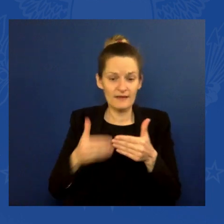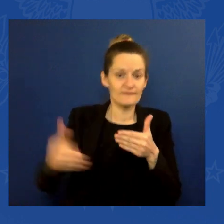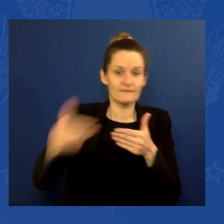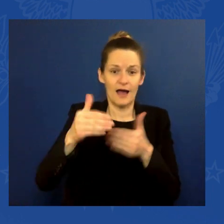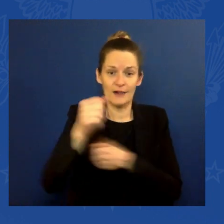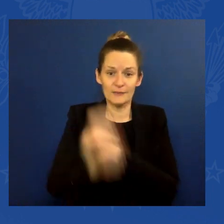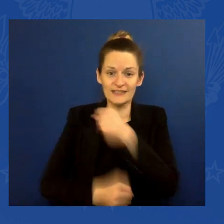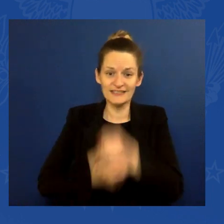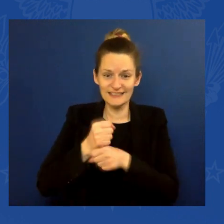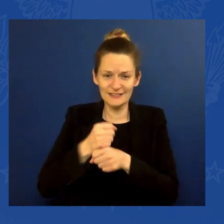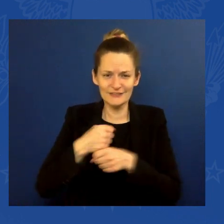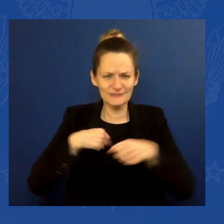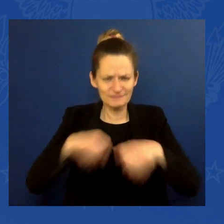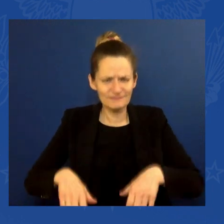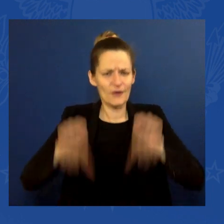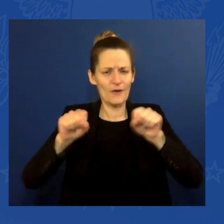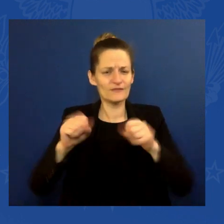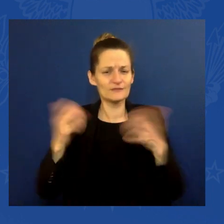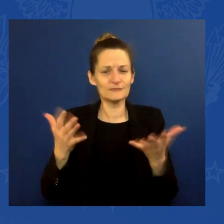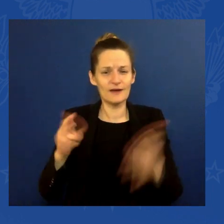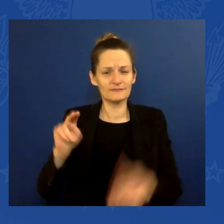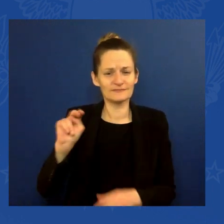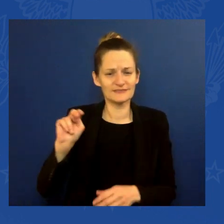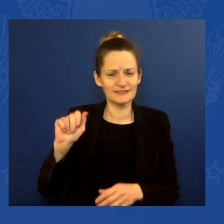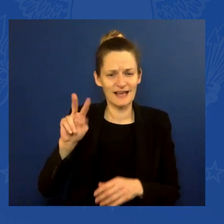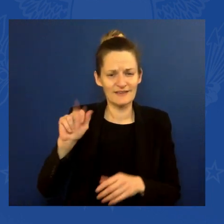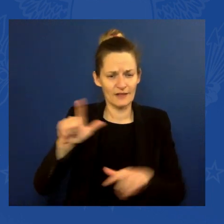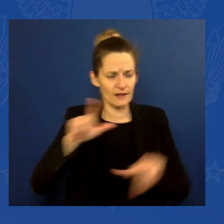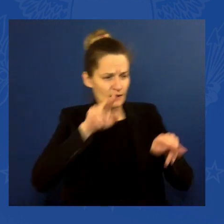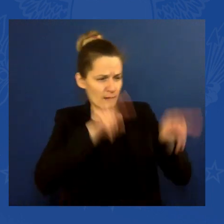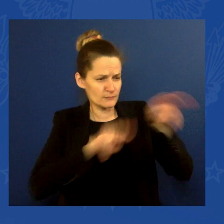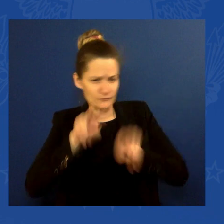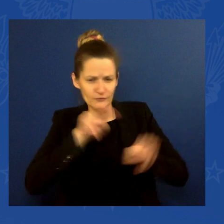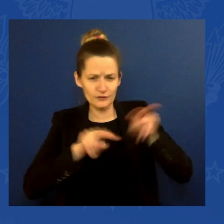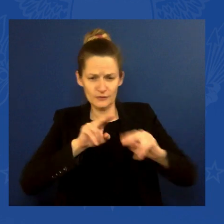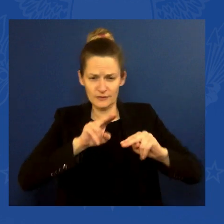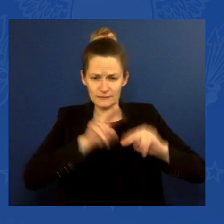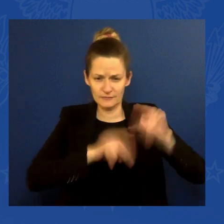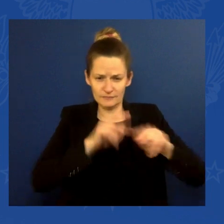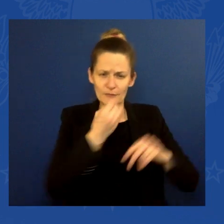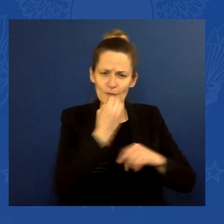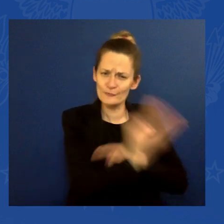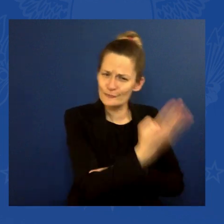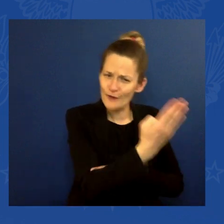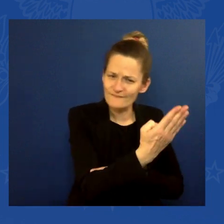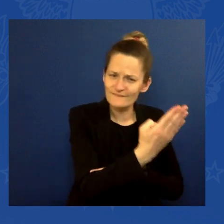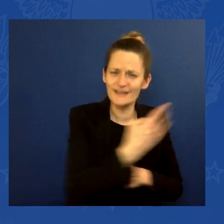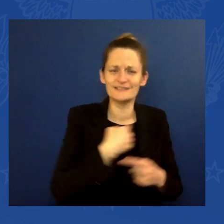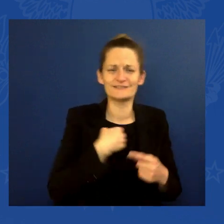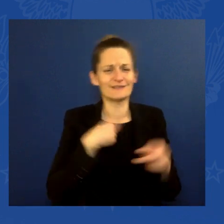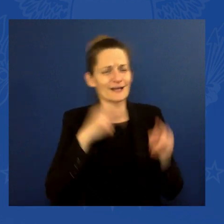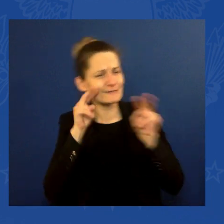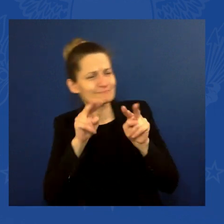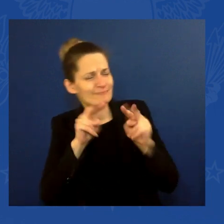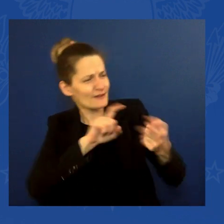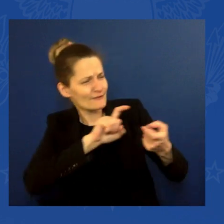And I look forward to continuing our friendship and discussing our partnership tomorrow at the White House